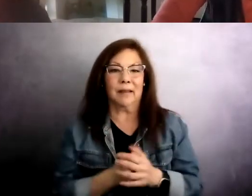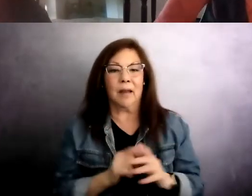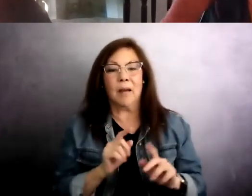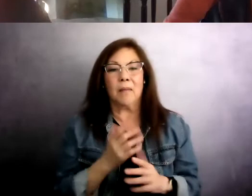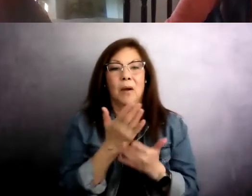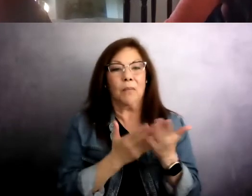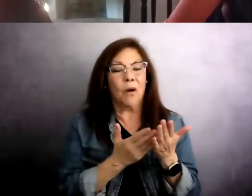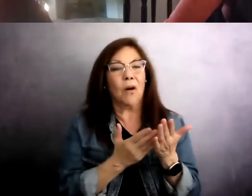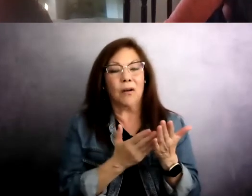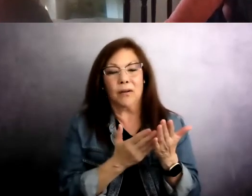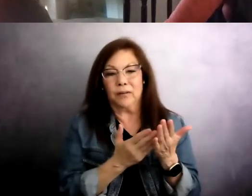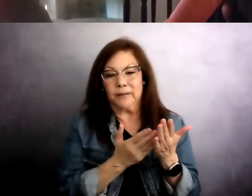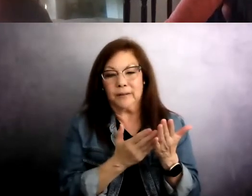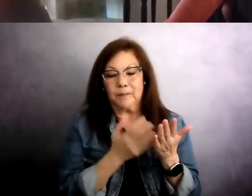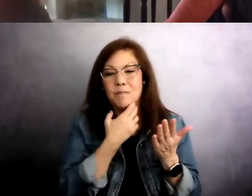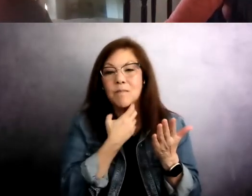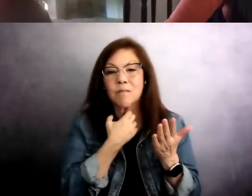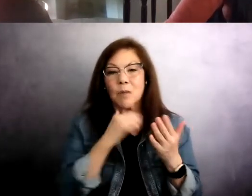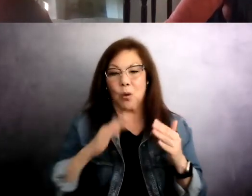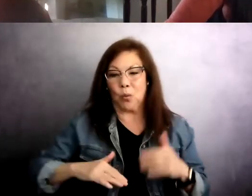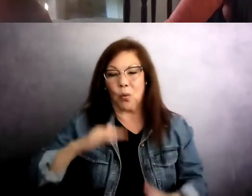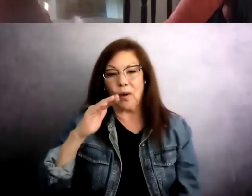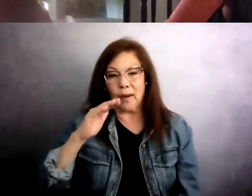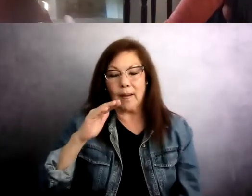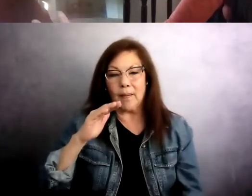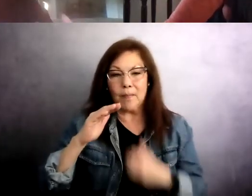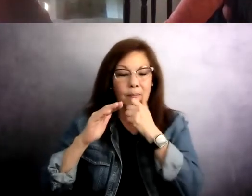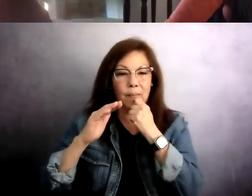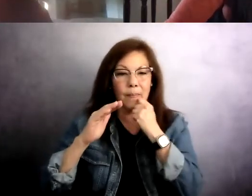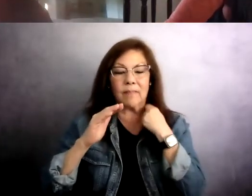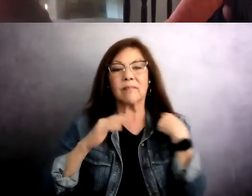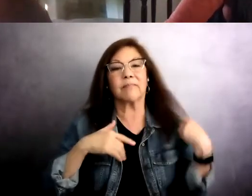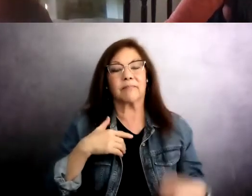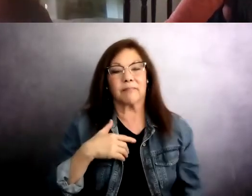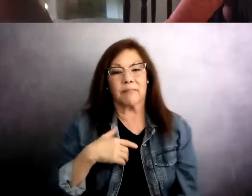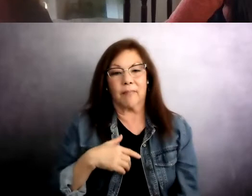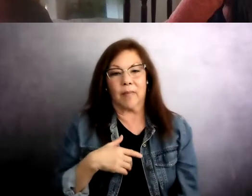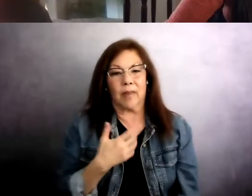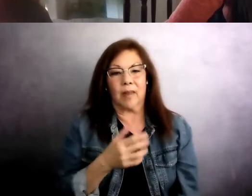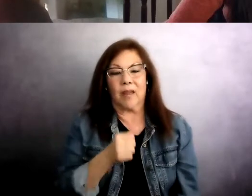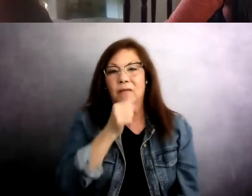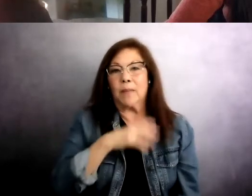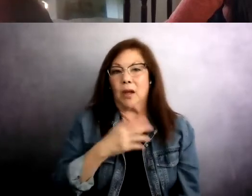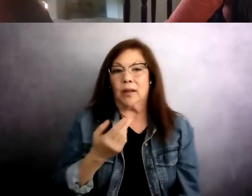part of growing up female in the United States